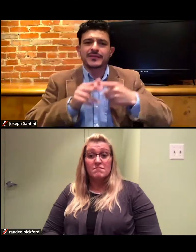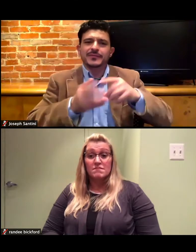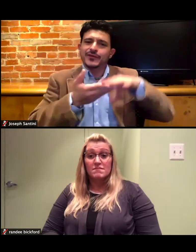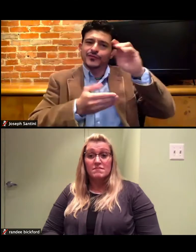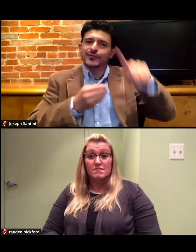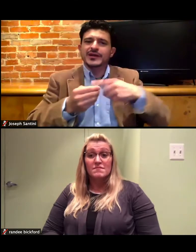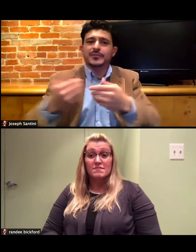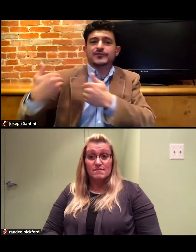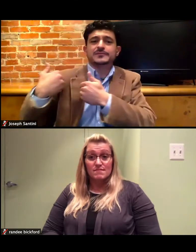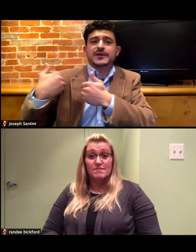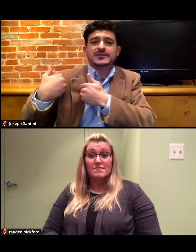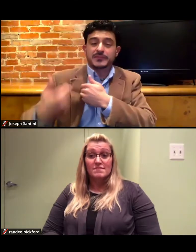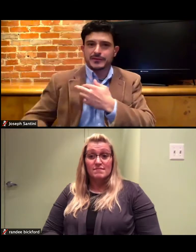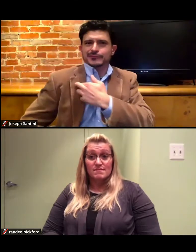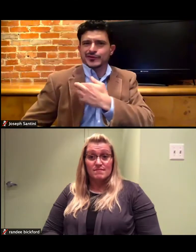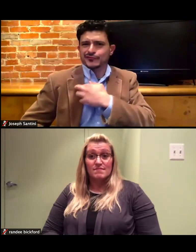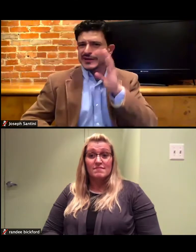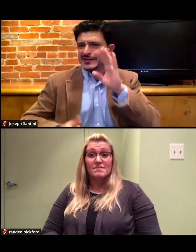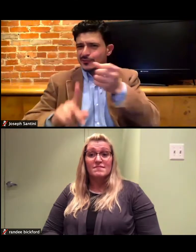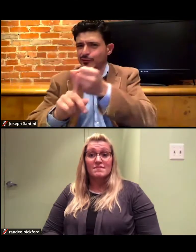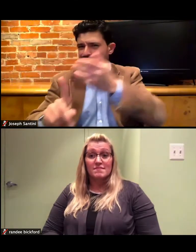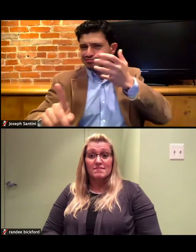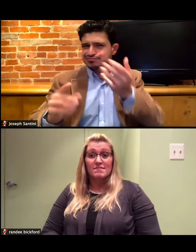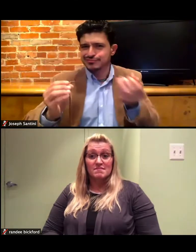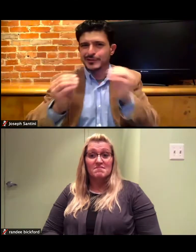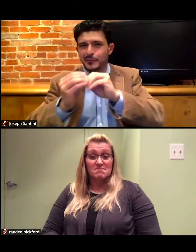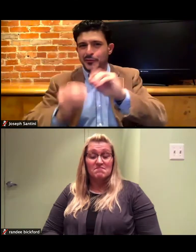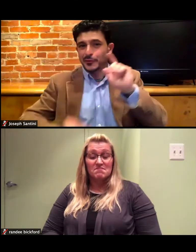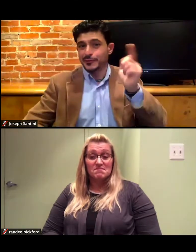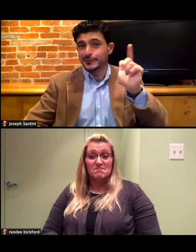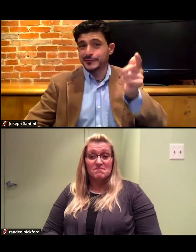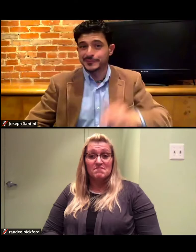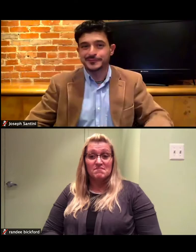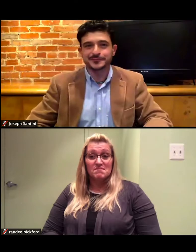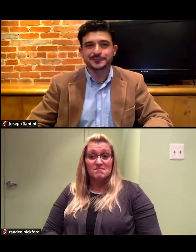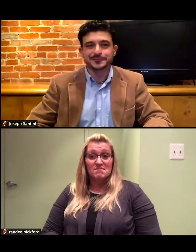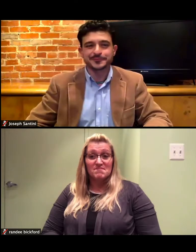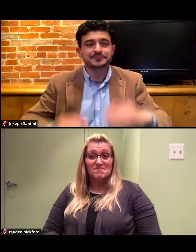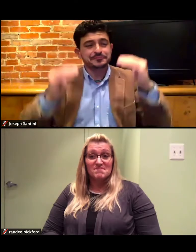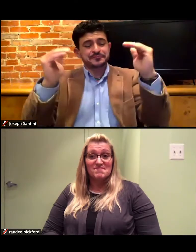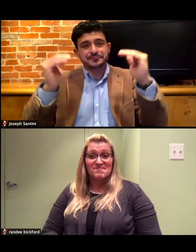and wonder what age they should start helping children learn financial responsibility.